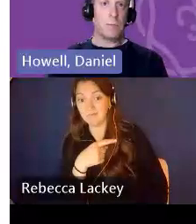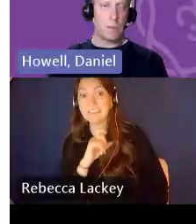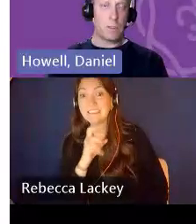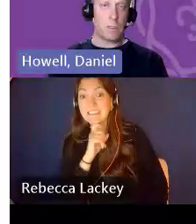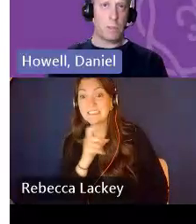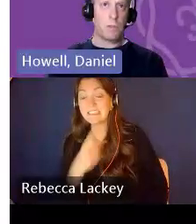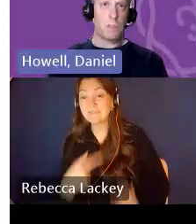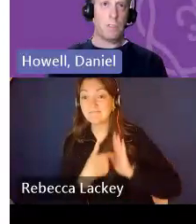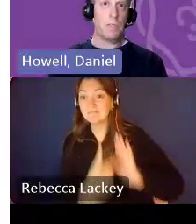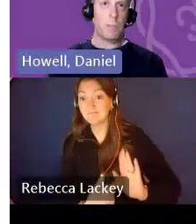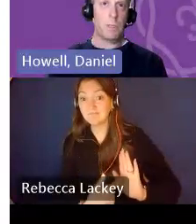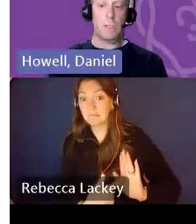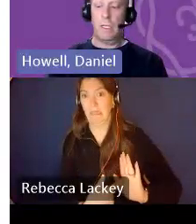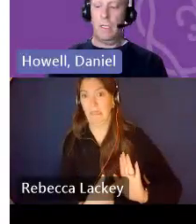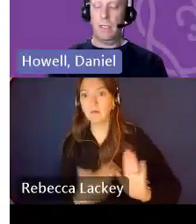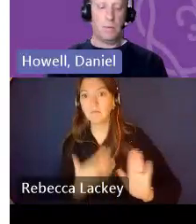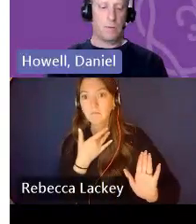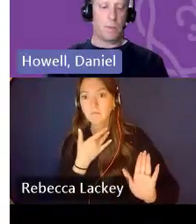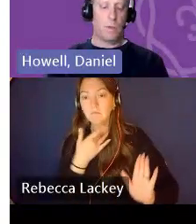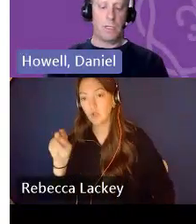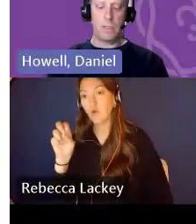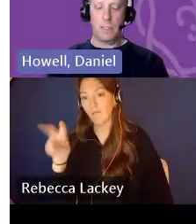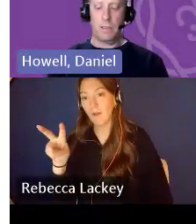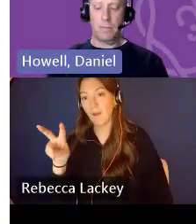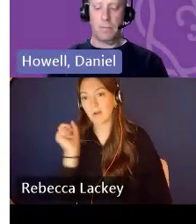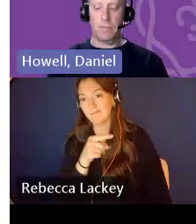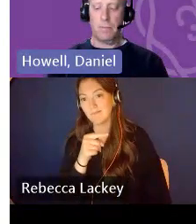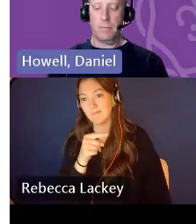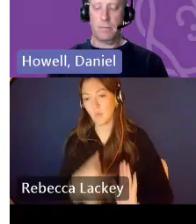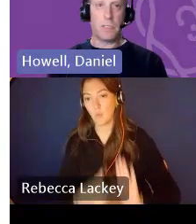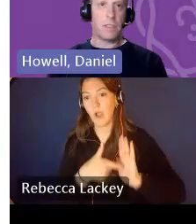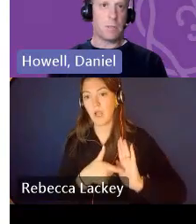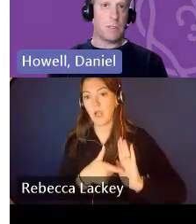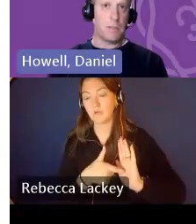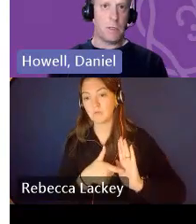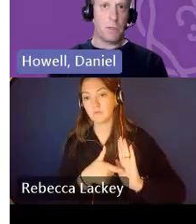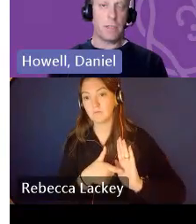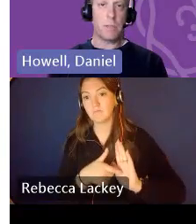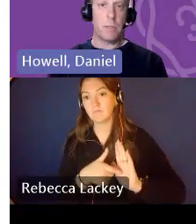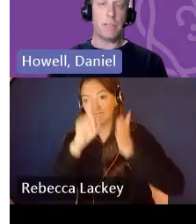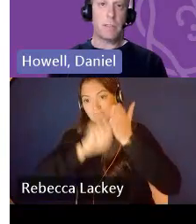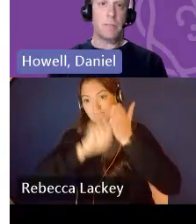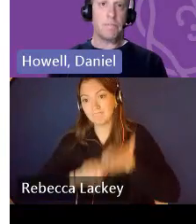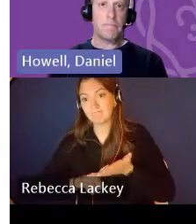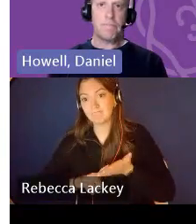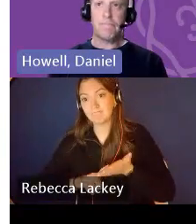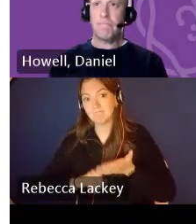would was exposed in November that required uh reassessment of the load carrying capacity.